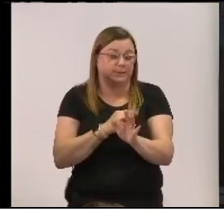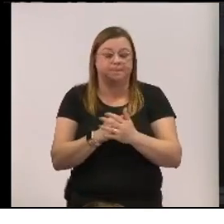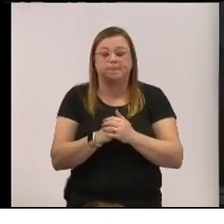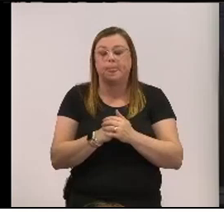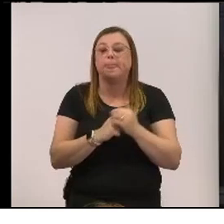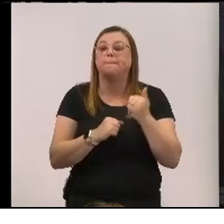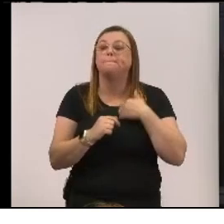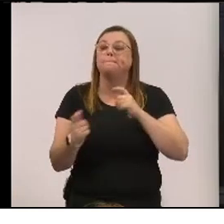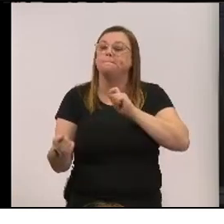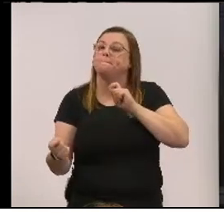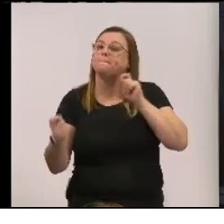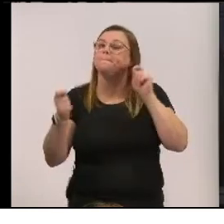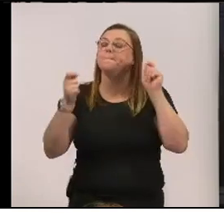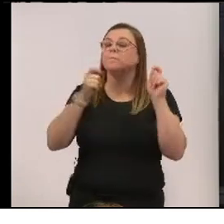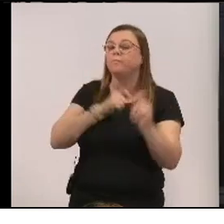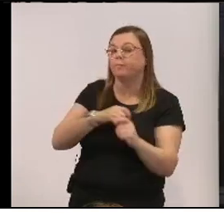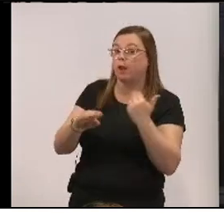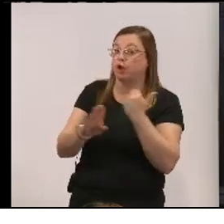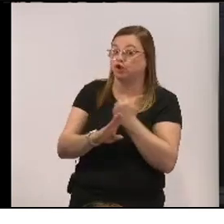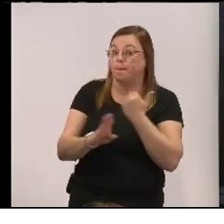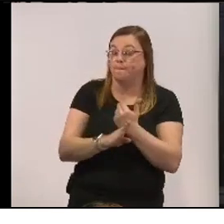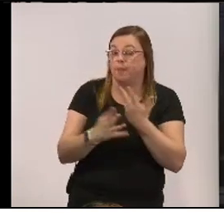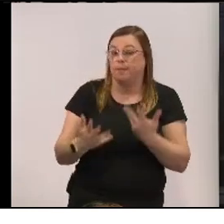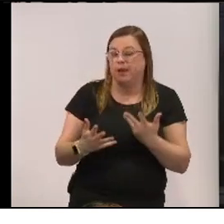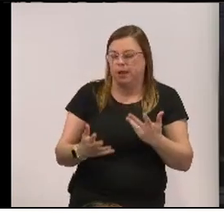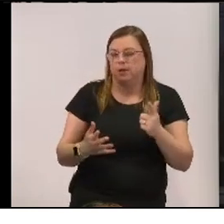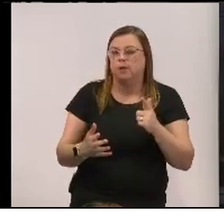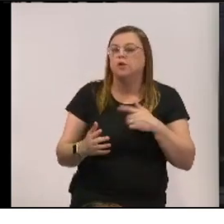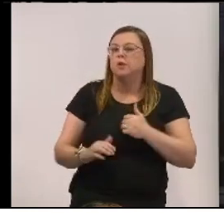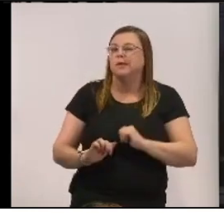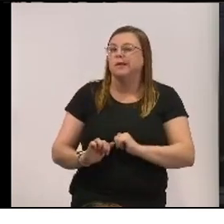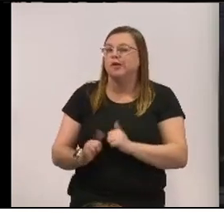I'm transitioning in roles which is kind of a good in company.